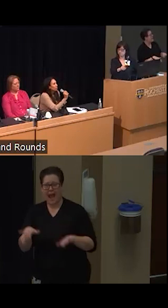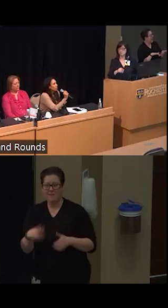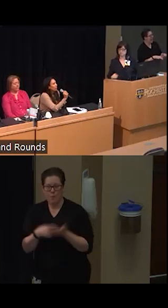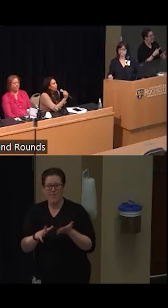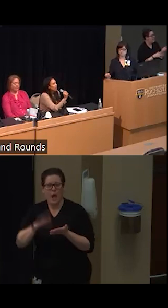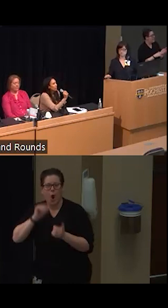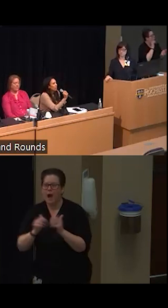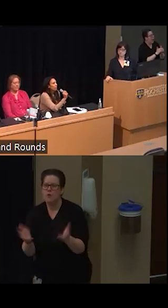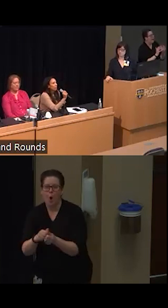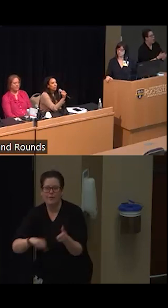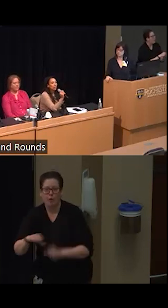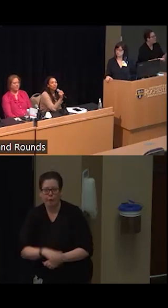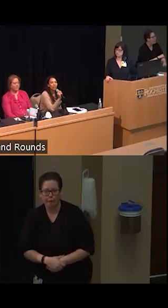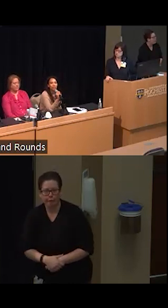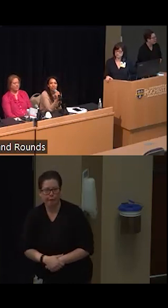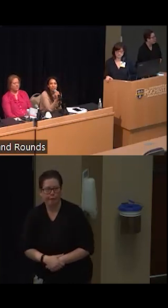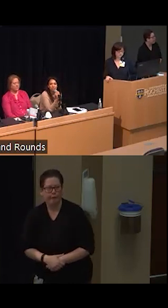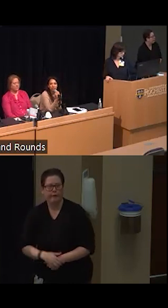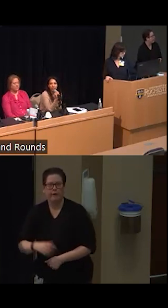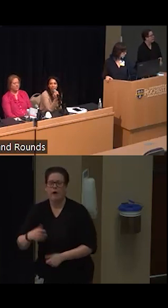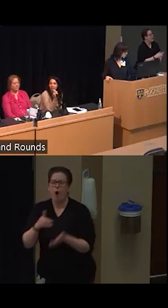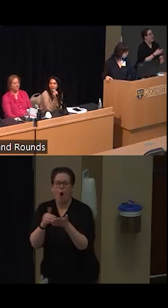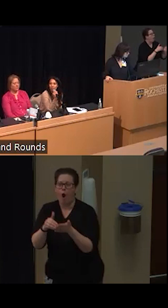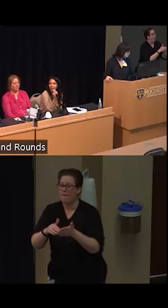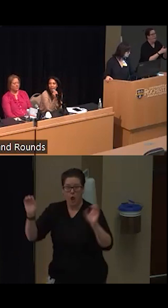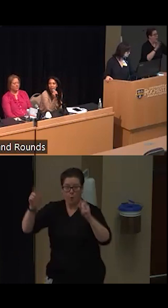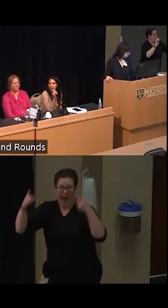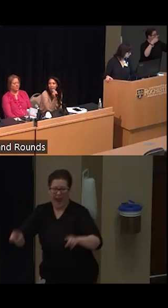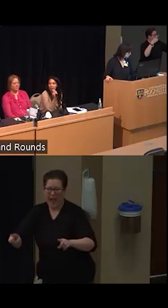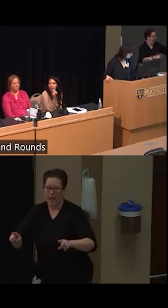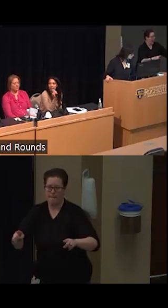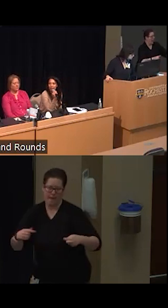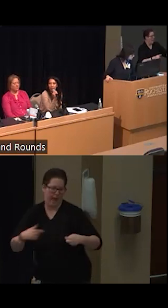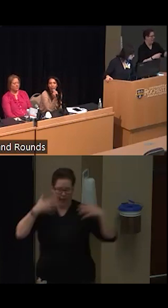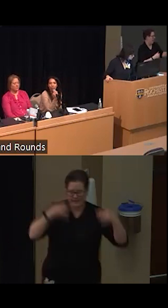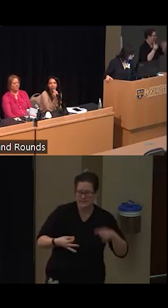I think that a lot of in a lot of decisions during crisis are made independently and going through